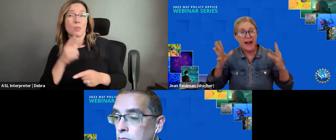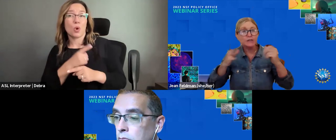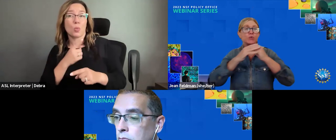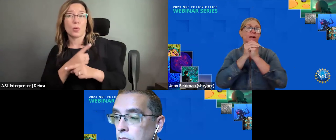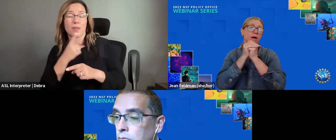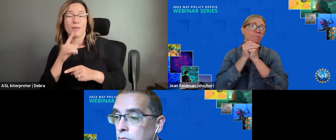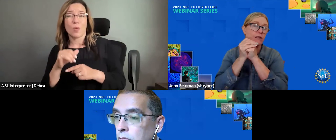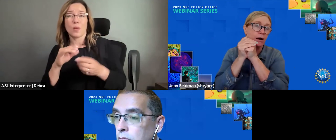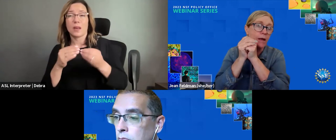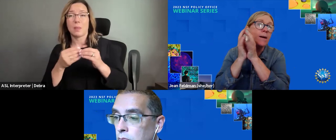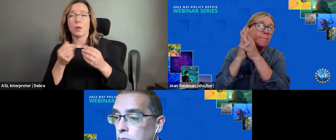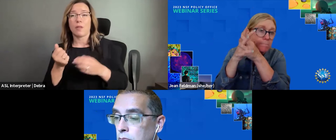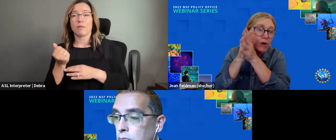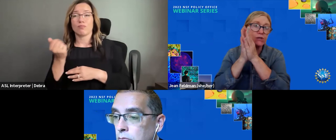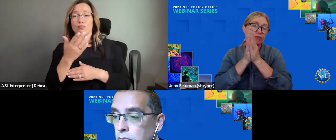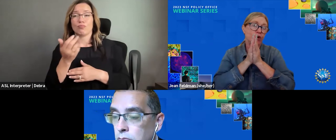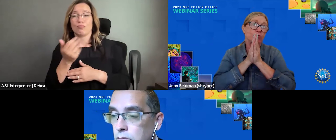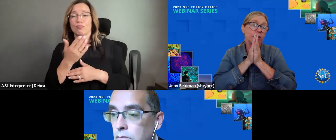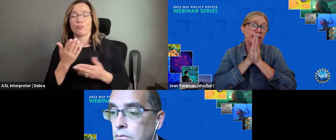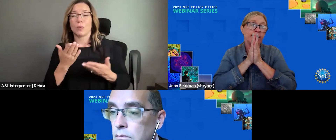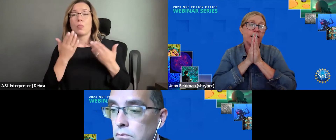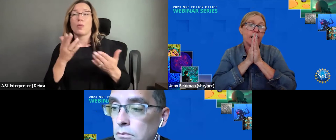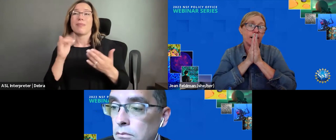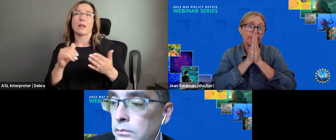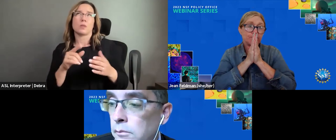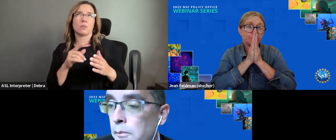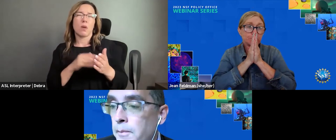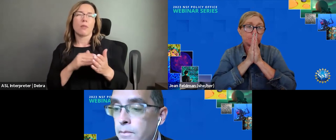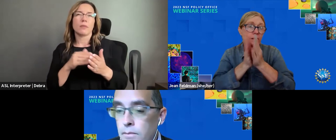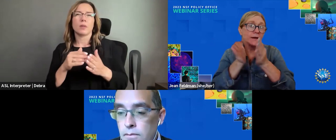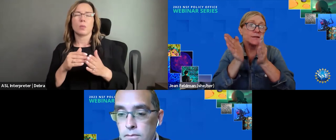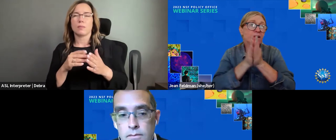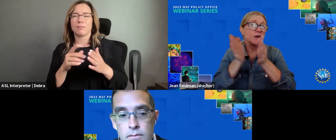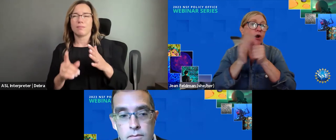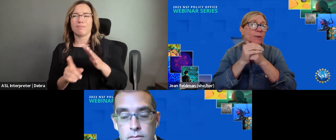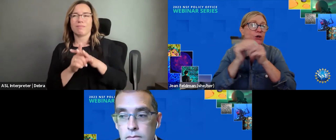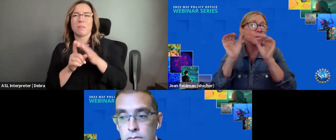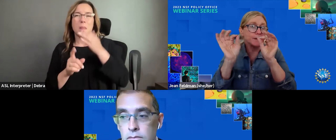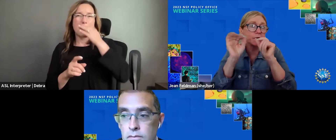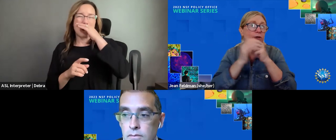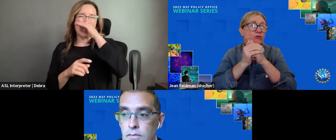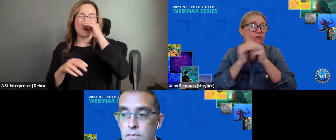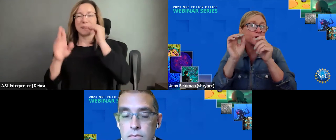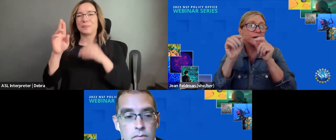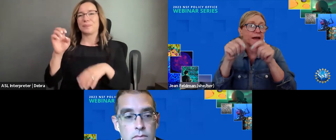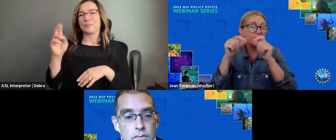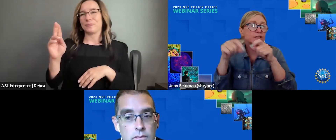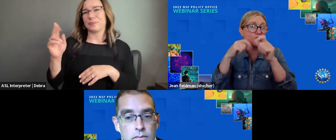That's when it comes up most frequently. Like I said, the REU is a little different in that it's